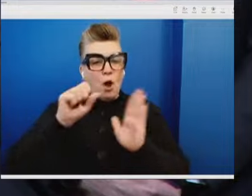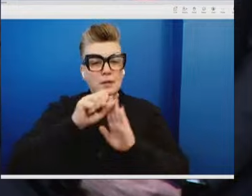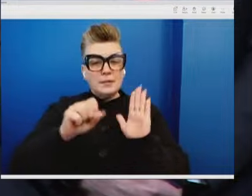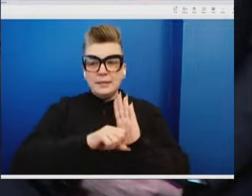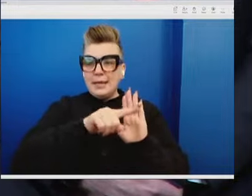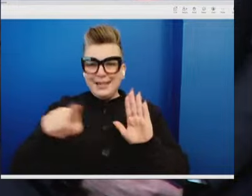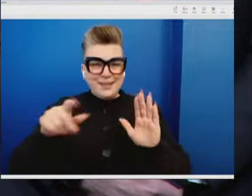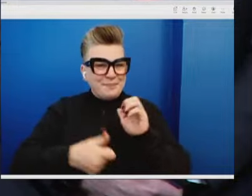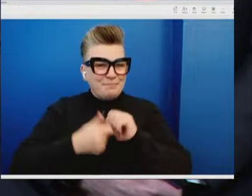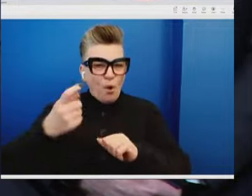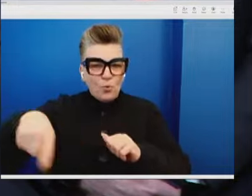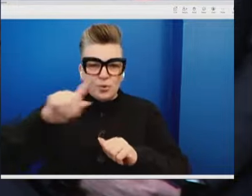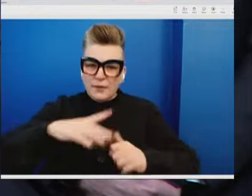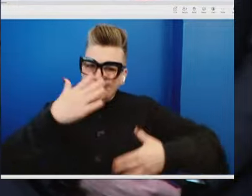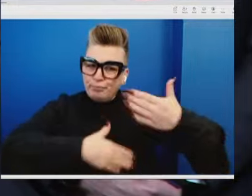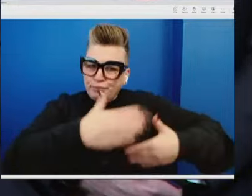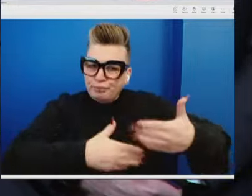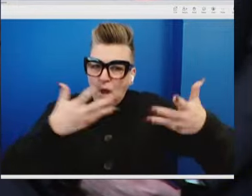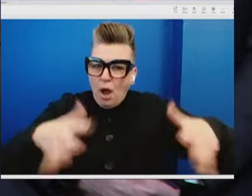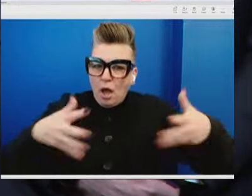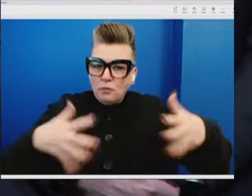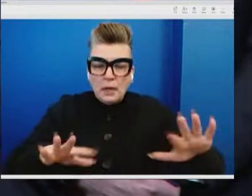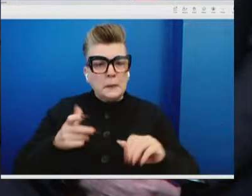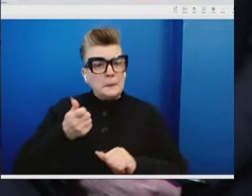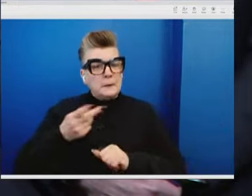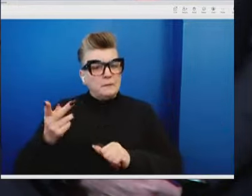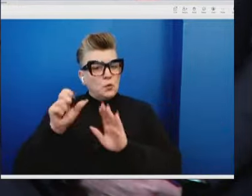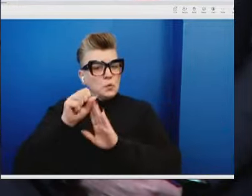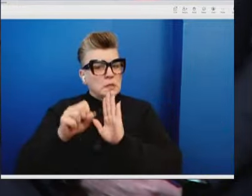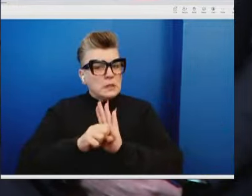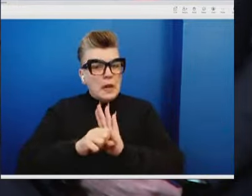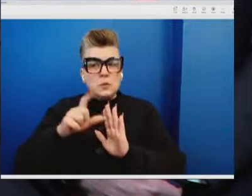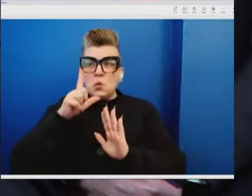We're working with you. There are a few states that have not been as aggressively pursuing this